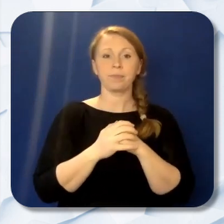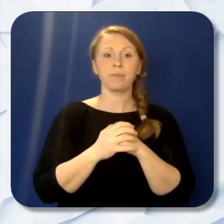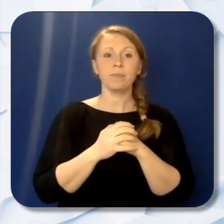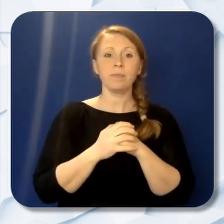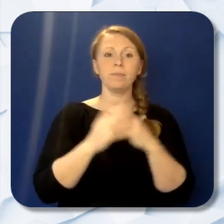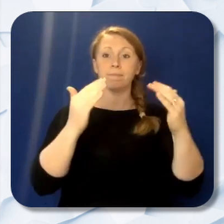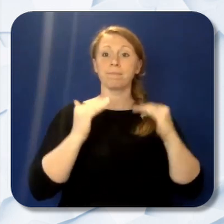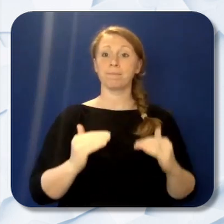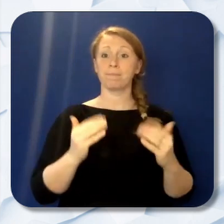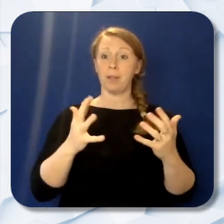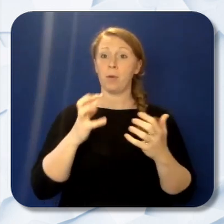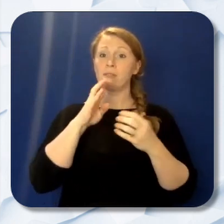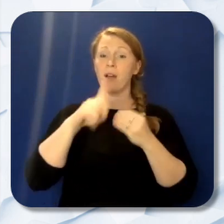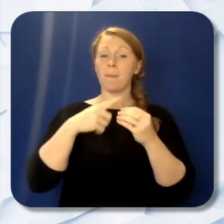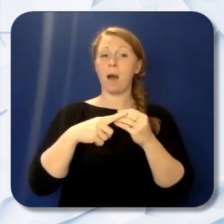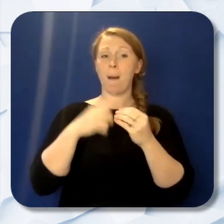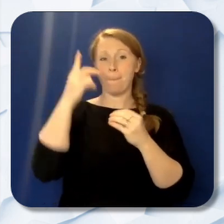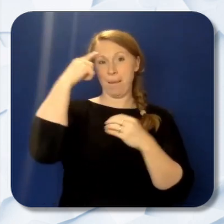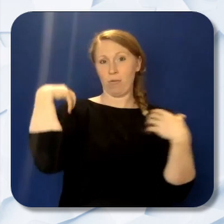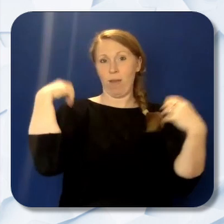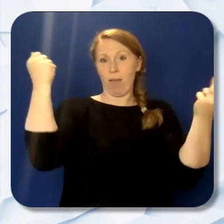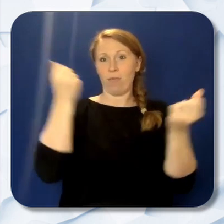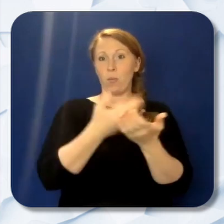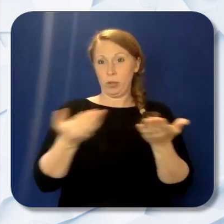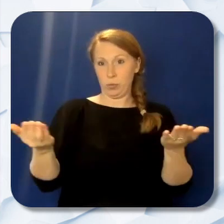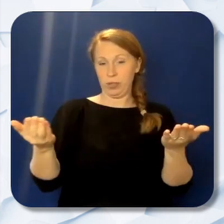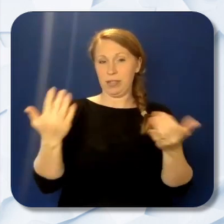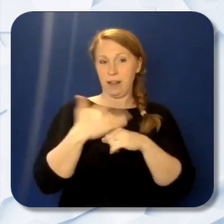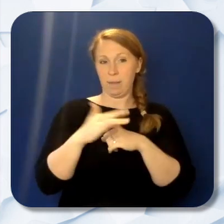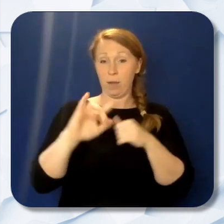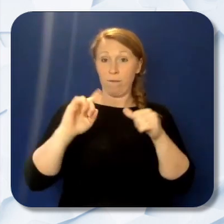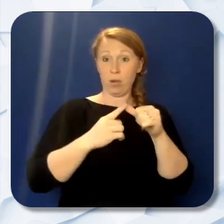other mental health resources we have. Yeah. The first is Project Cal Stop,